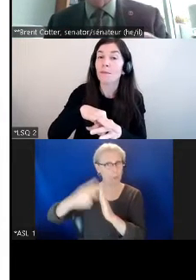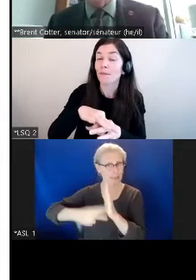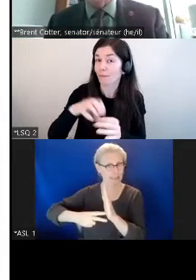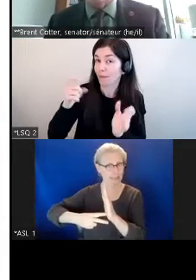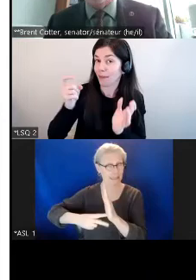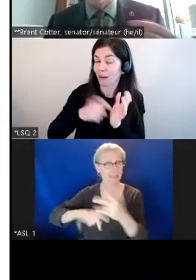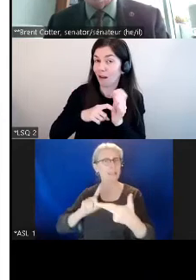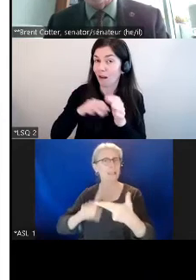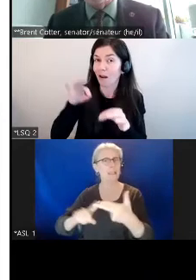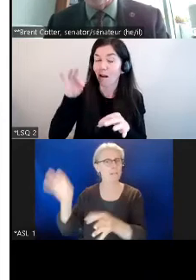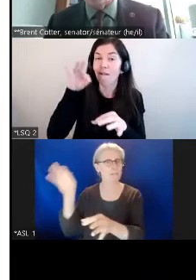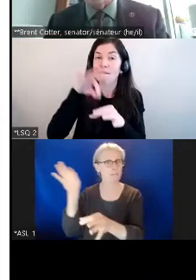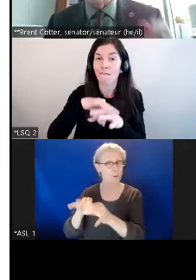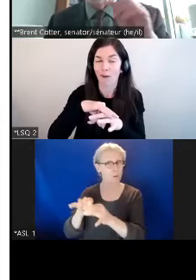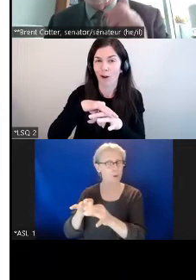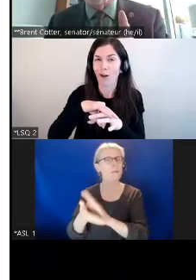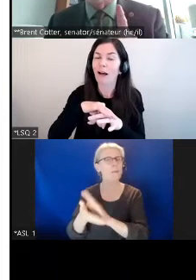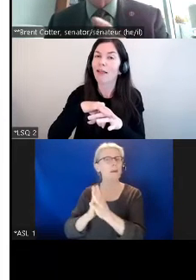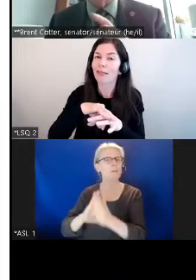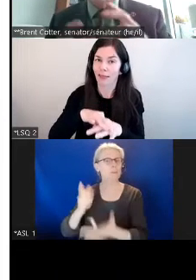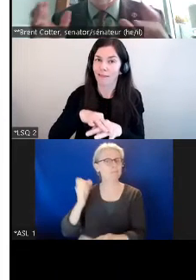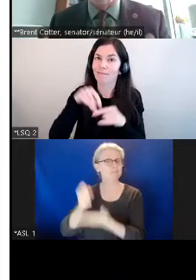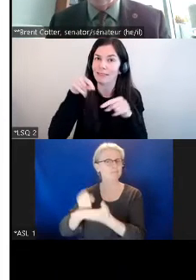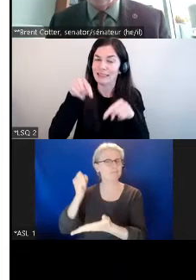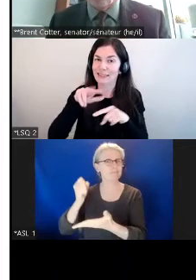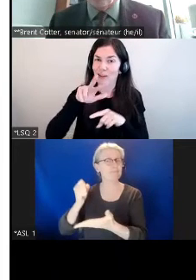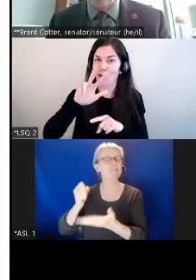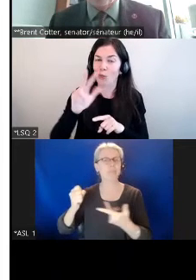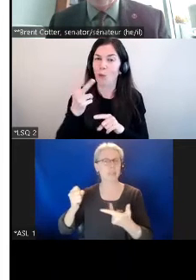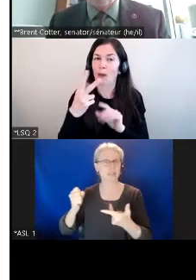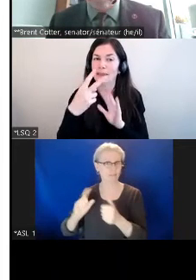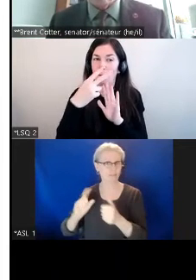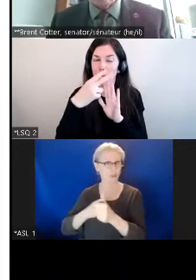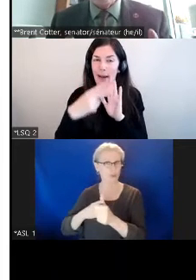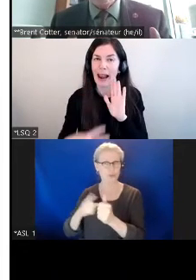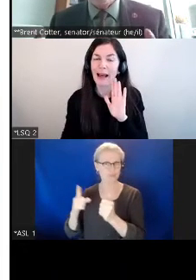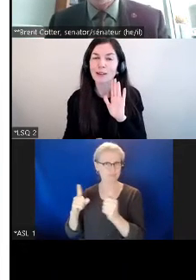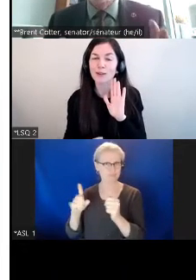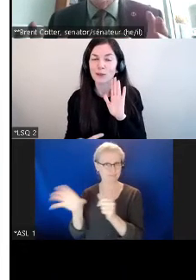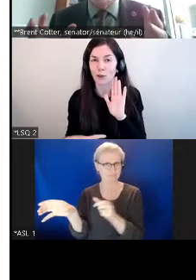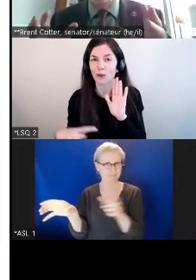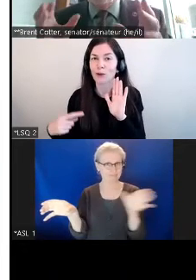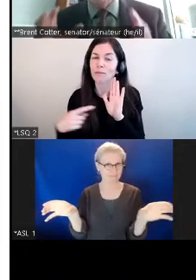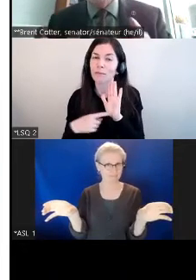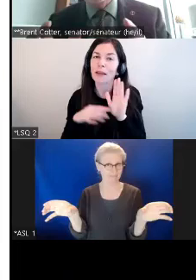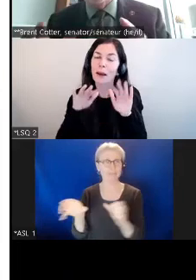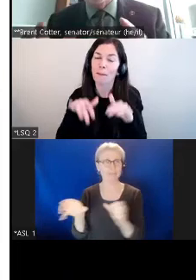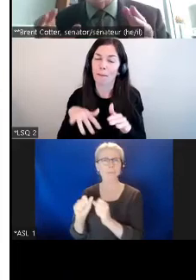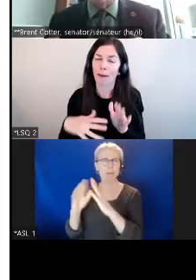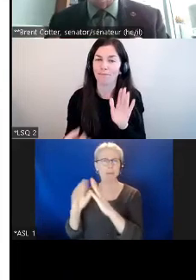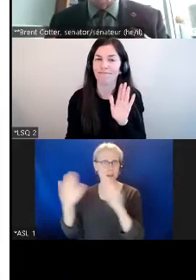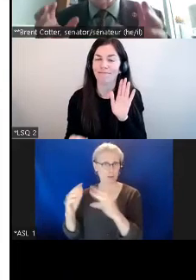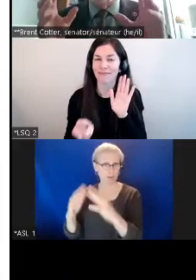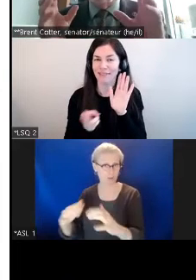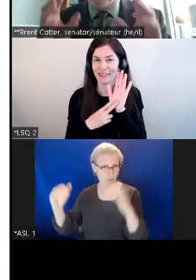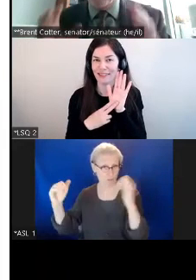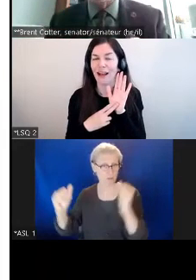THE SIGNOFF BY THE HOUSE OF COMMONS. BY THE FIRST OF THE HOUSES OF PARLIAMENT. ASSUMING THE BILL IS